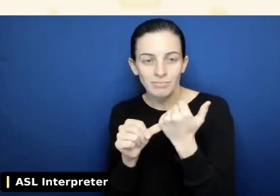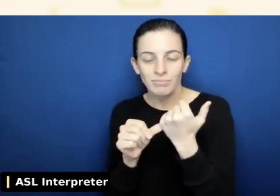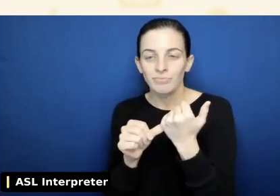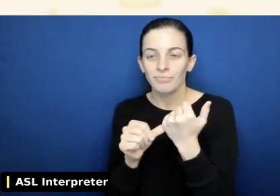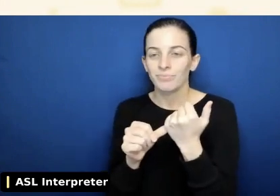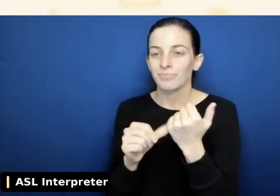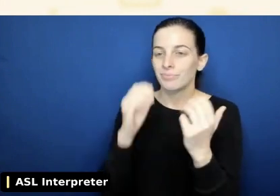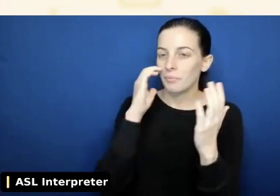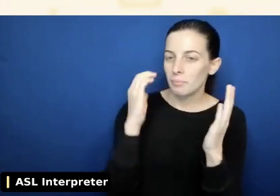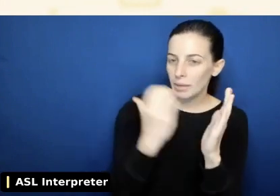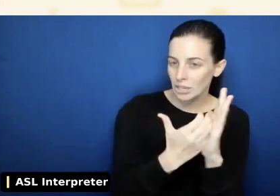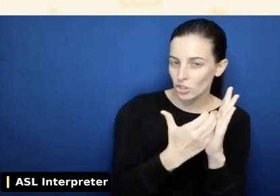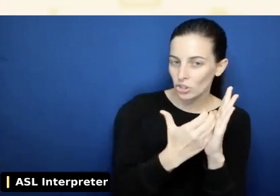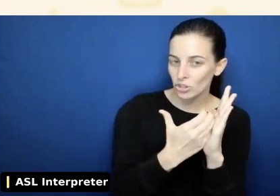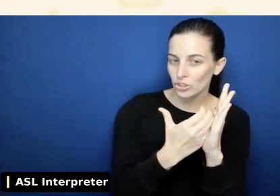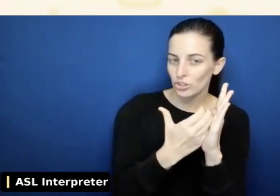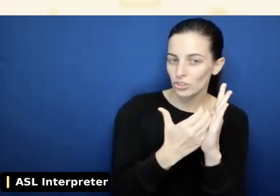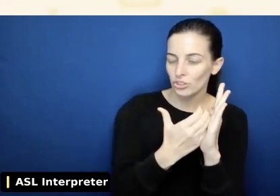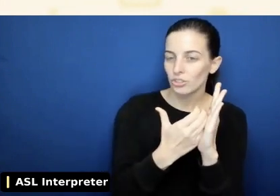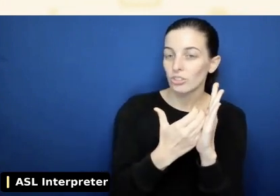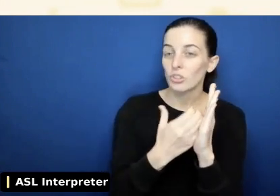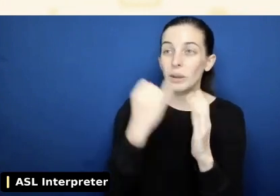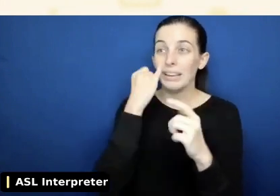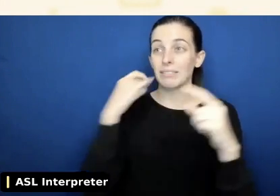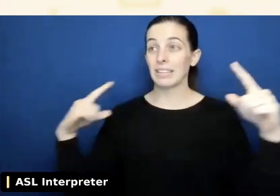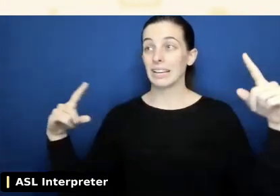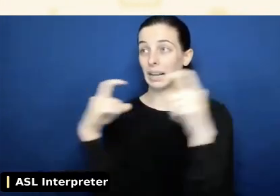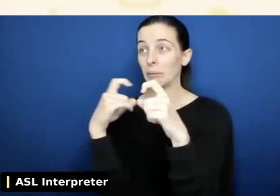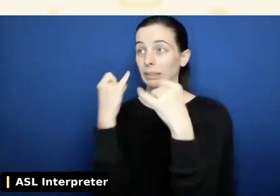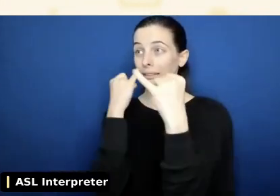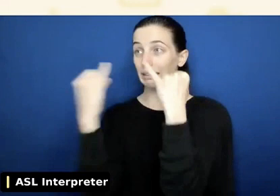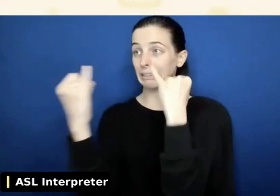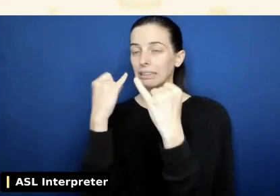to simplify the complex topics, for instance.